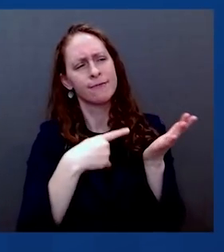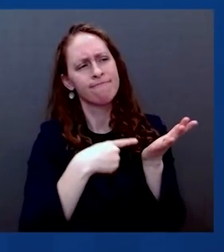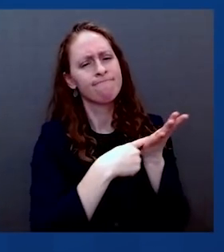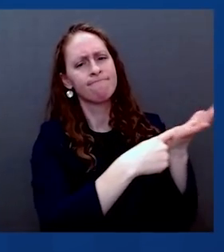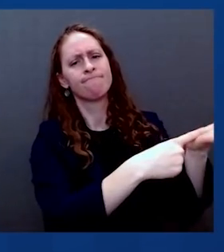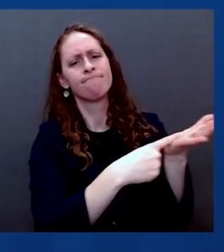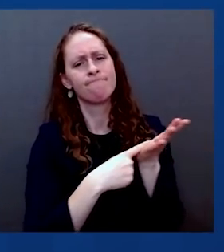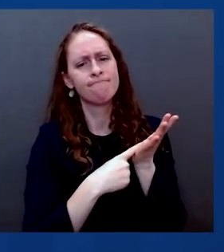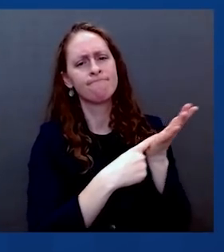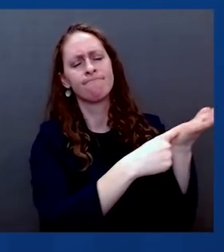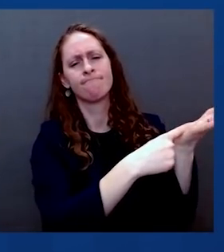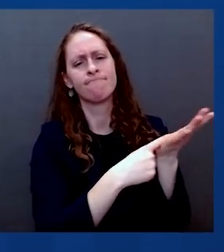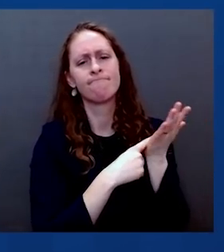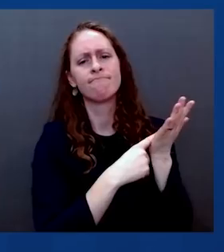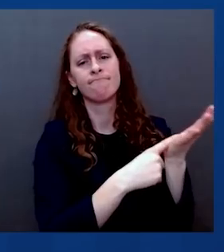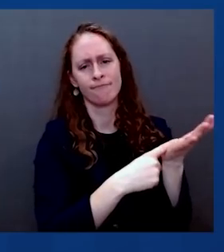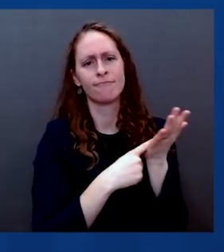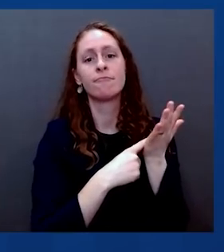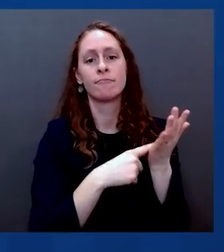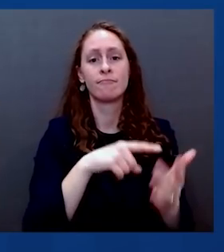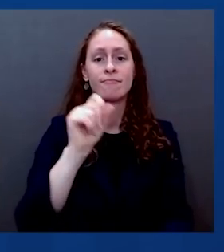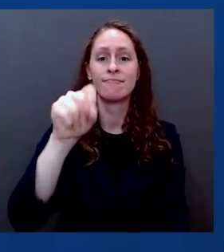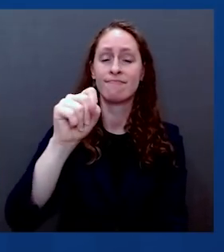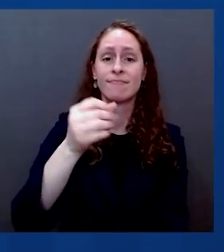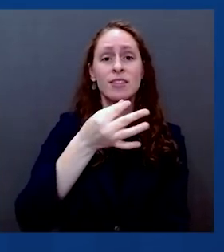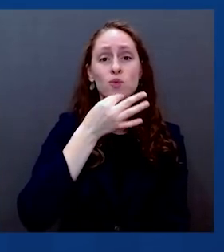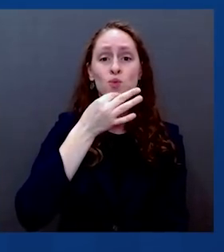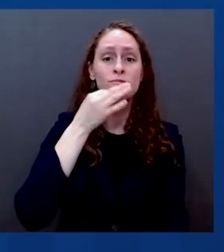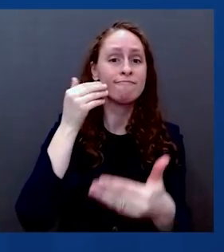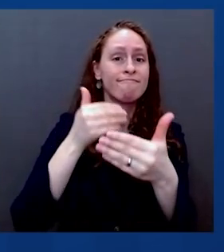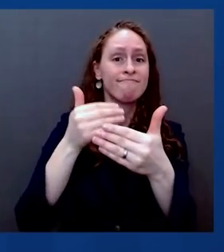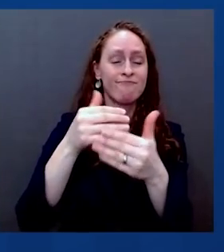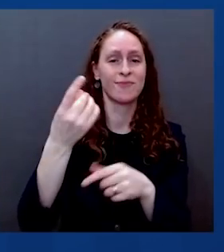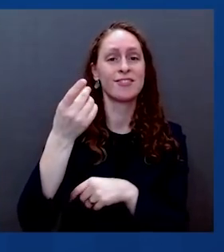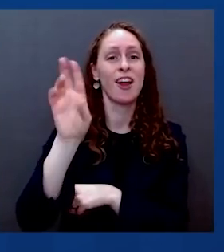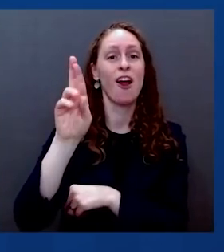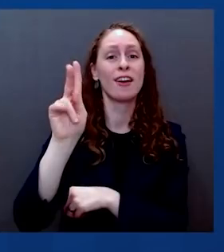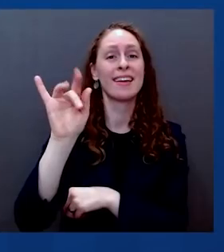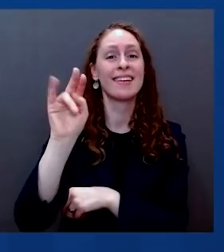And Americans of all stripes will praise him for the content of his character.